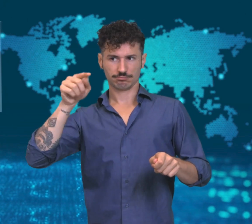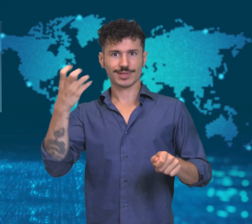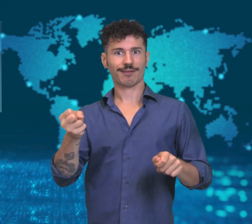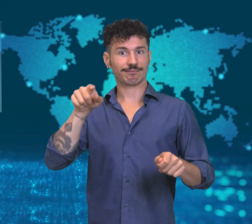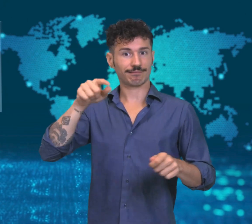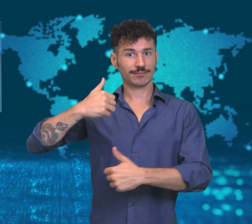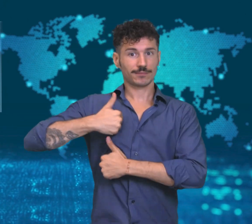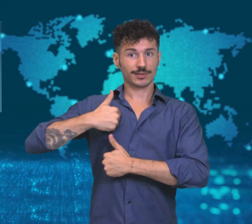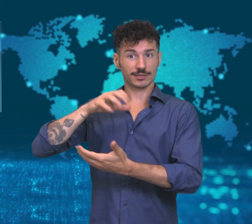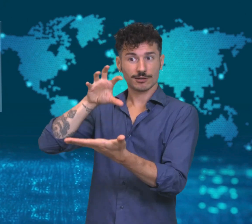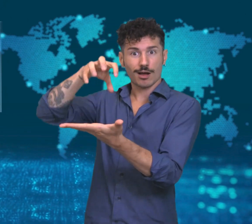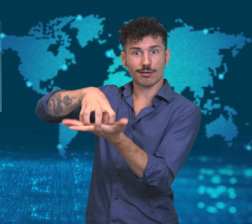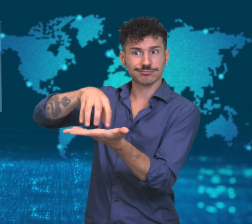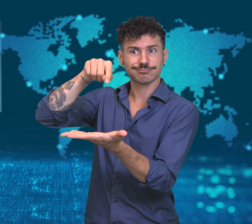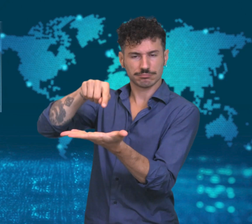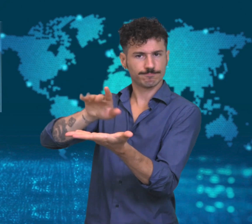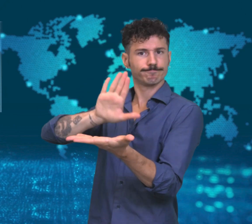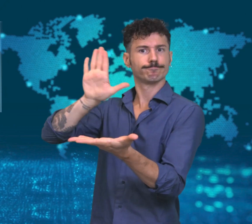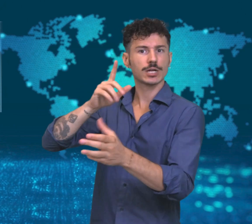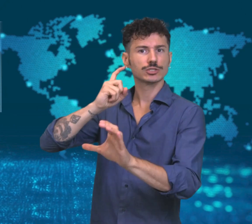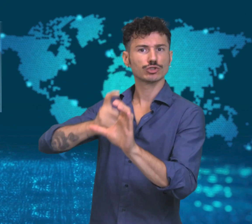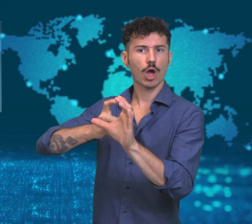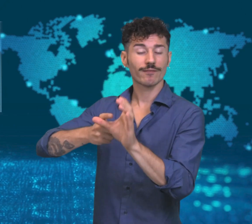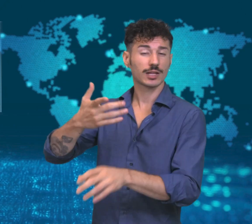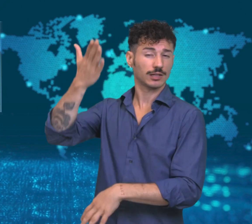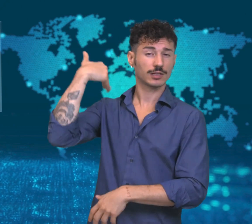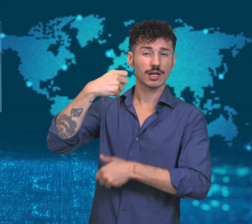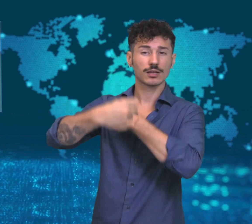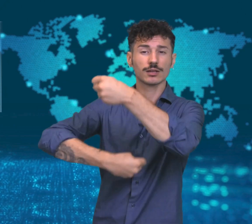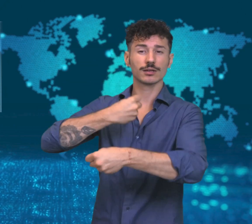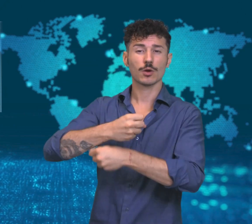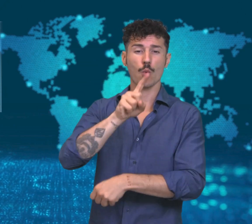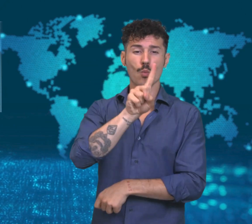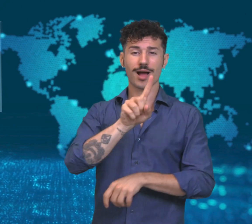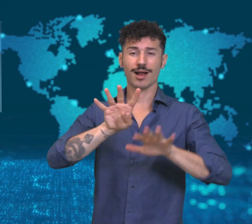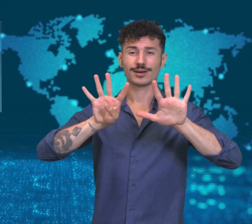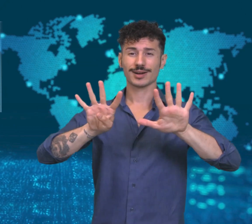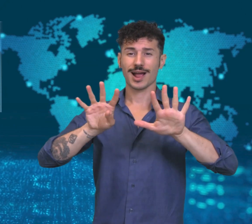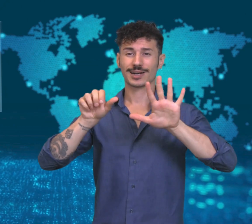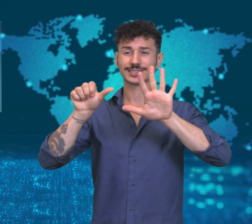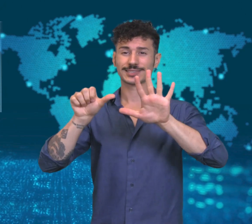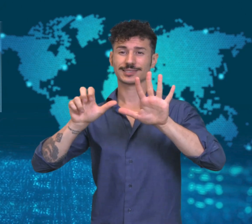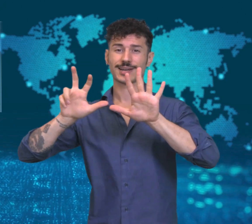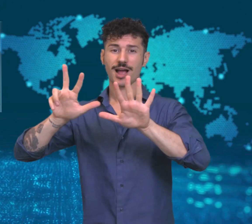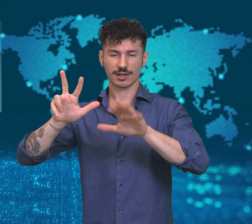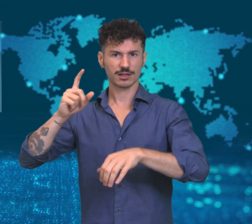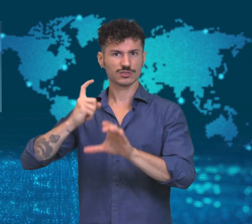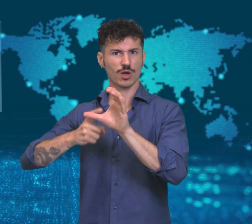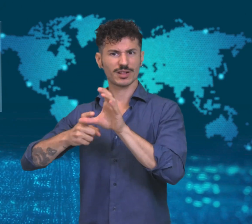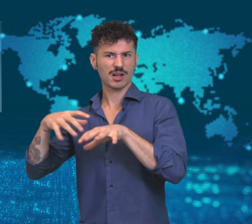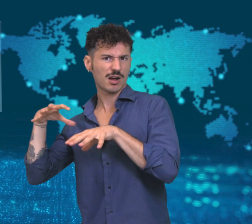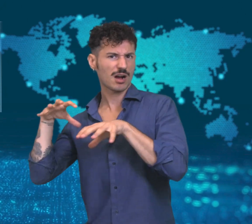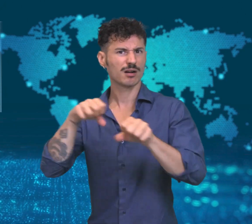used by the Soviets in 1968 when they invaded Czechoslovakia.